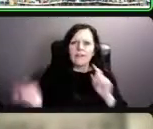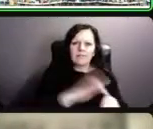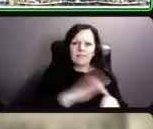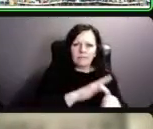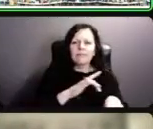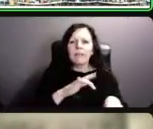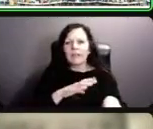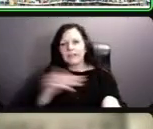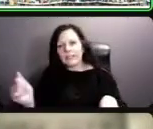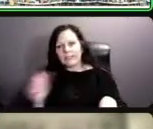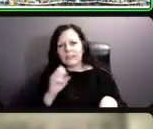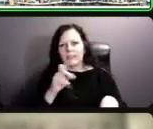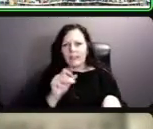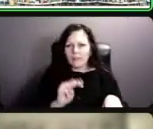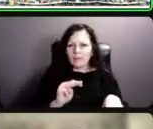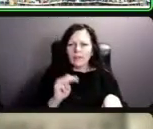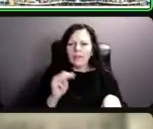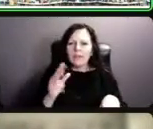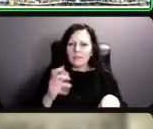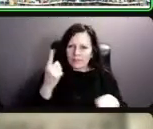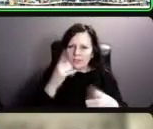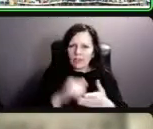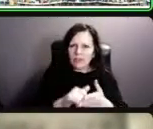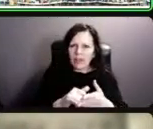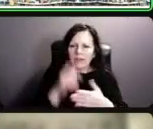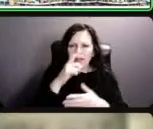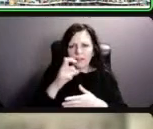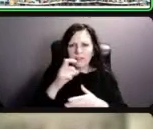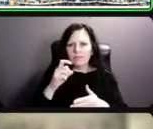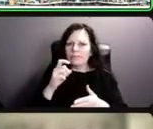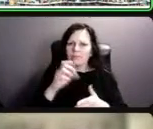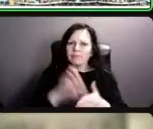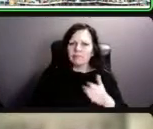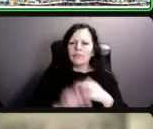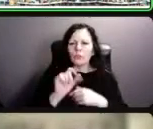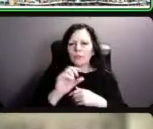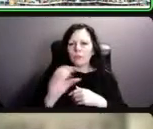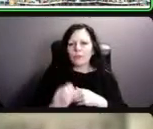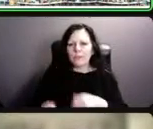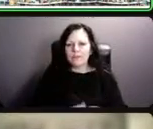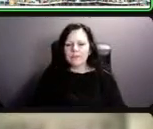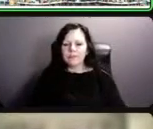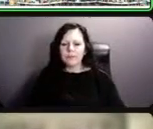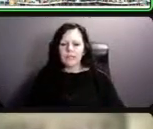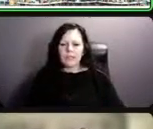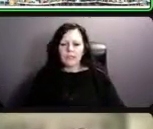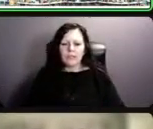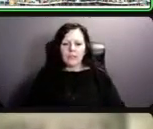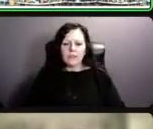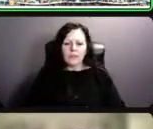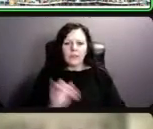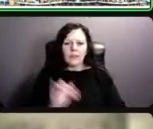NO LIKE THE ASTRONAUTS BECAUSE THEY'RE IN AND OUT OF SALEM. THAT SAME COERATION WHEN